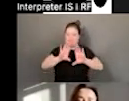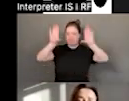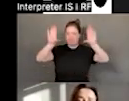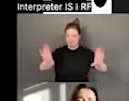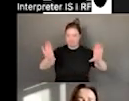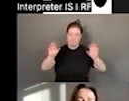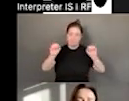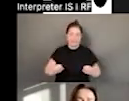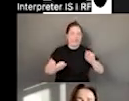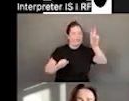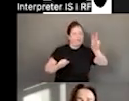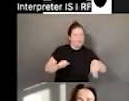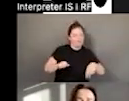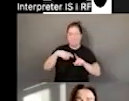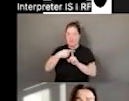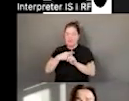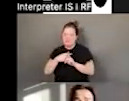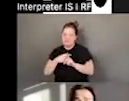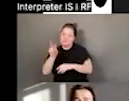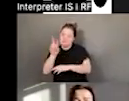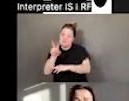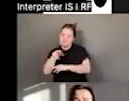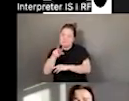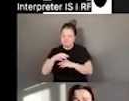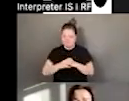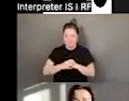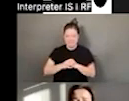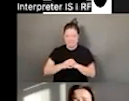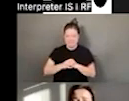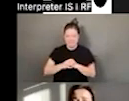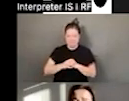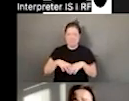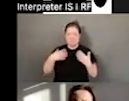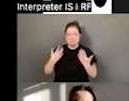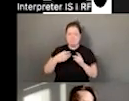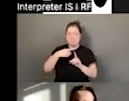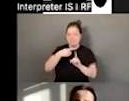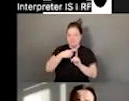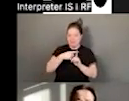And today we also have automatic translated live captions into Swedish.